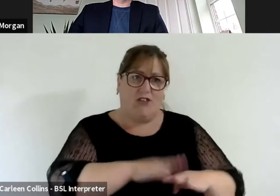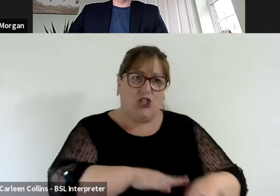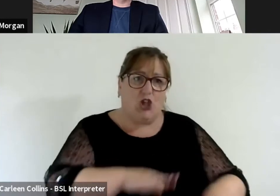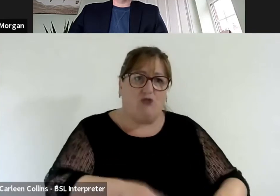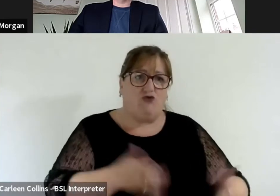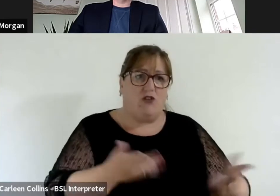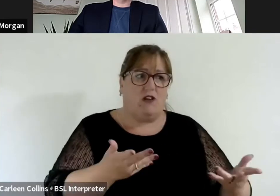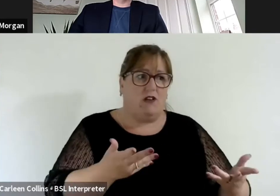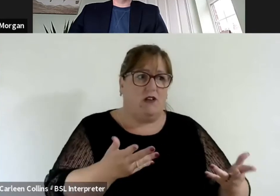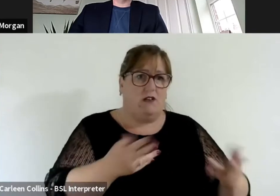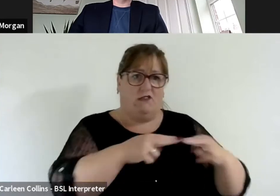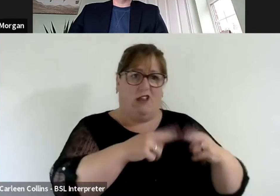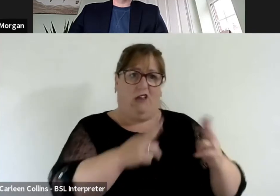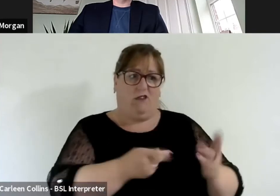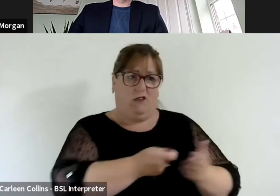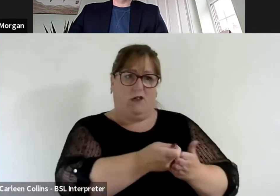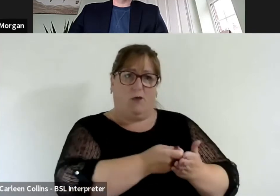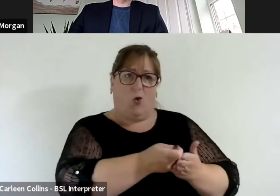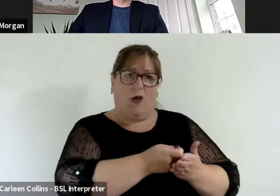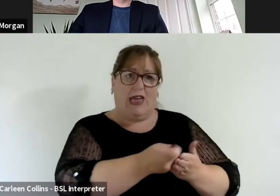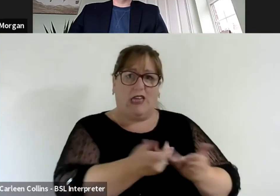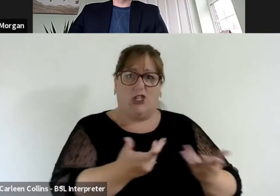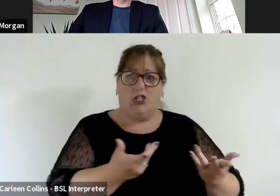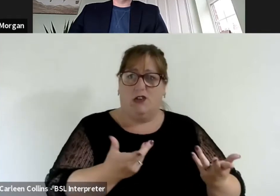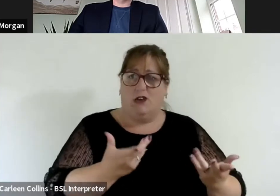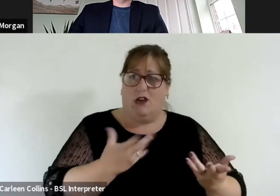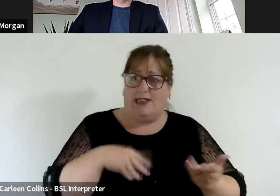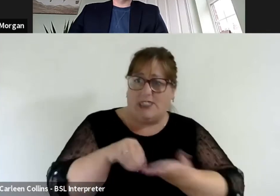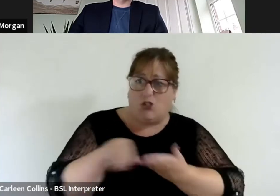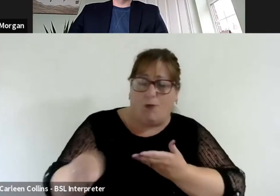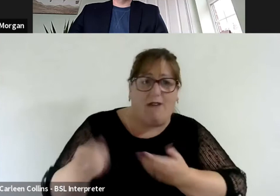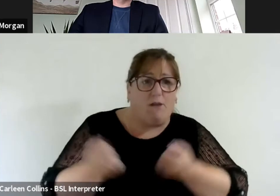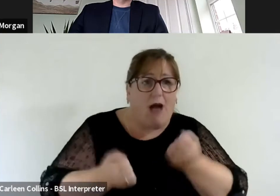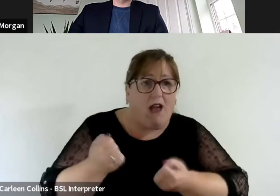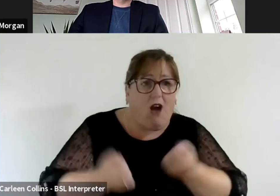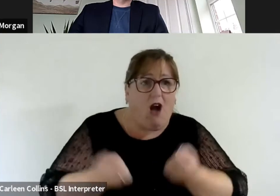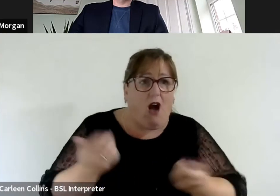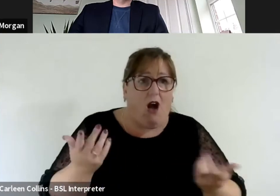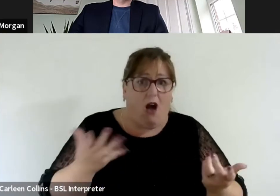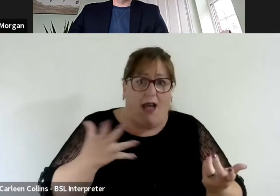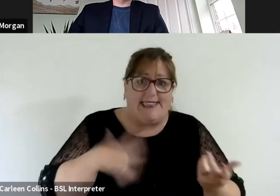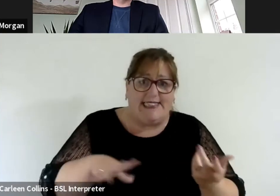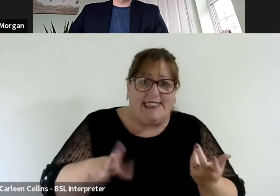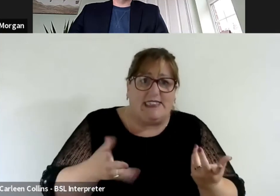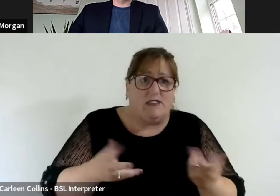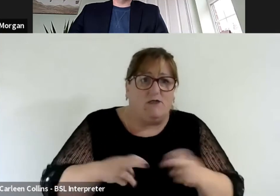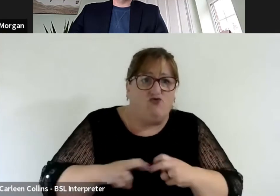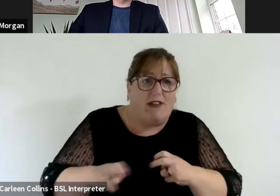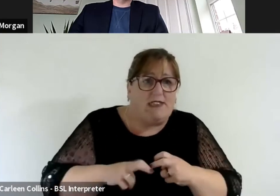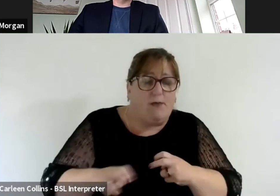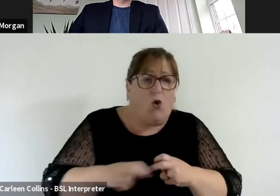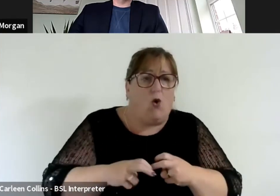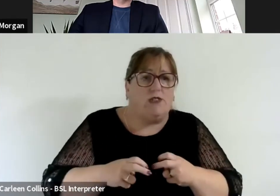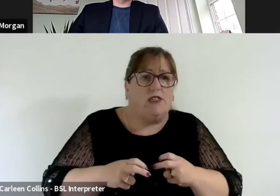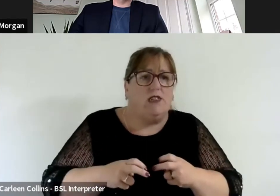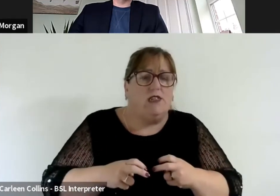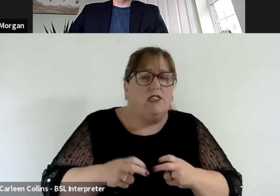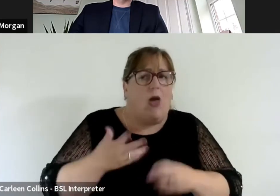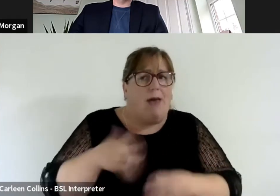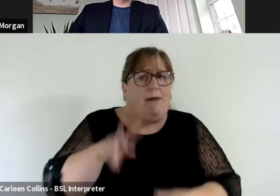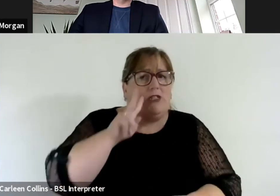I needed to find another job quickly.